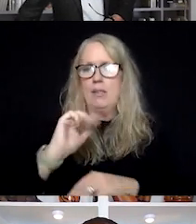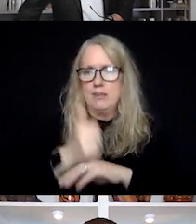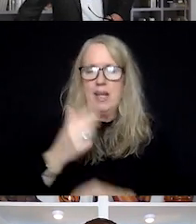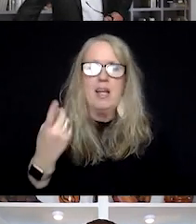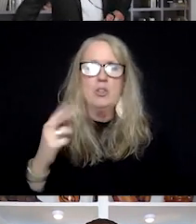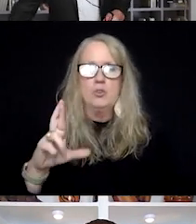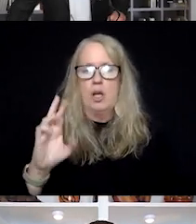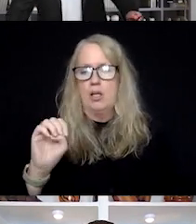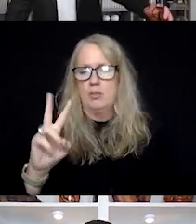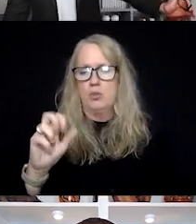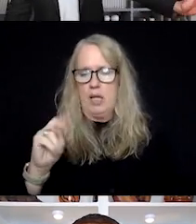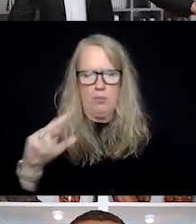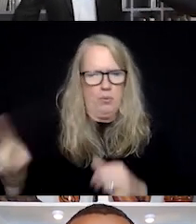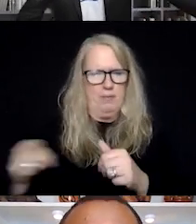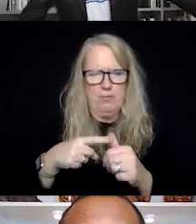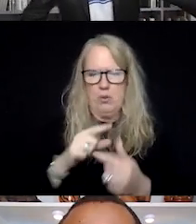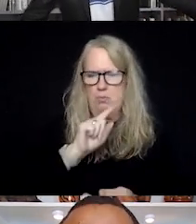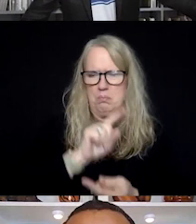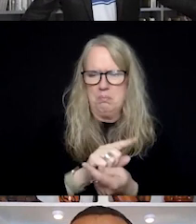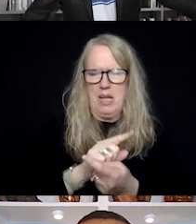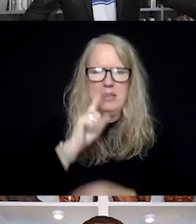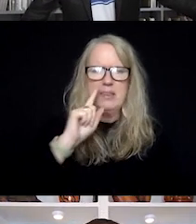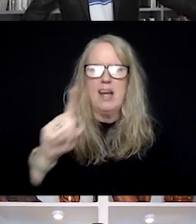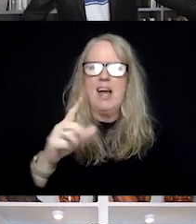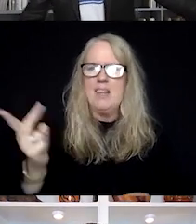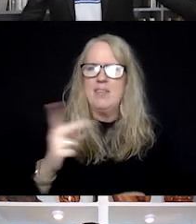WE FIRST MET -- I THINK YOU WHO I WERE ON THE STAGE. YOU ME AND